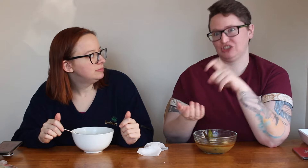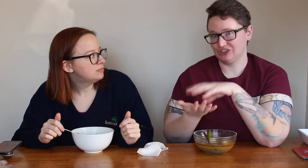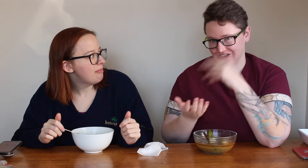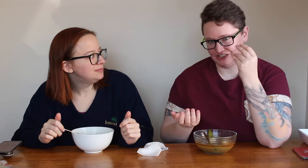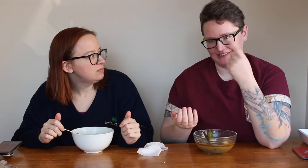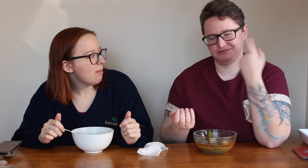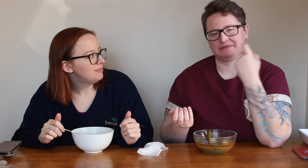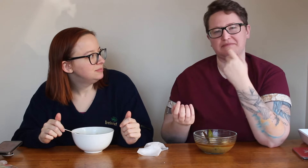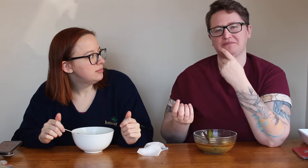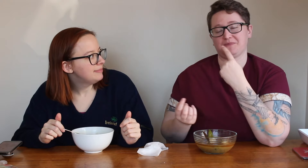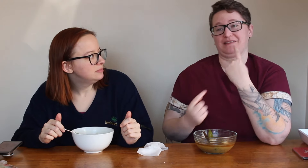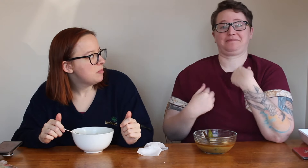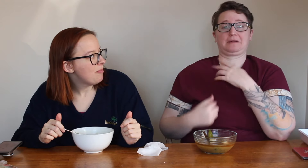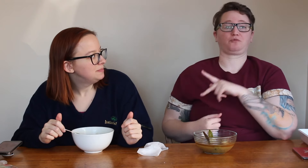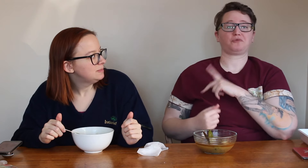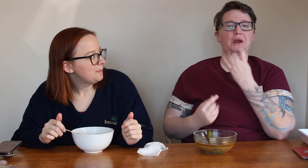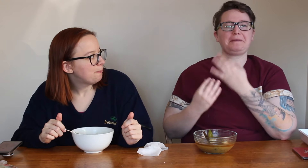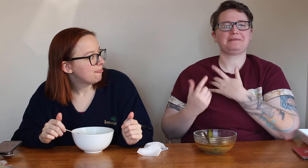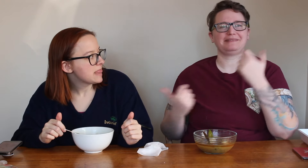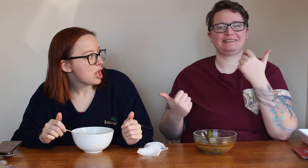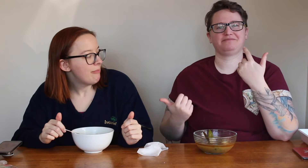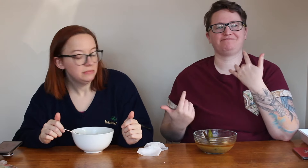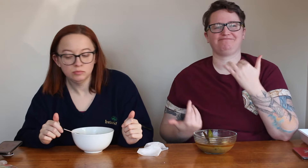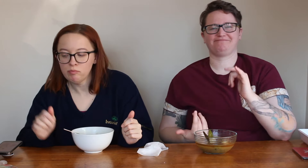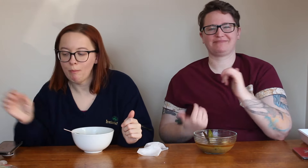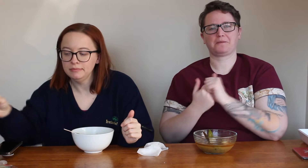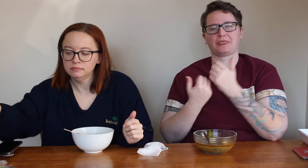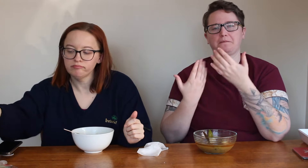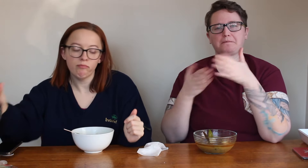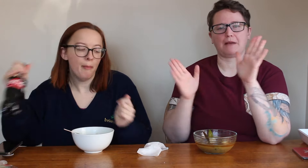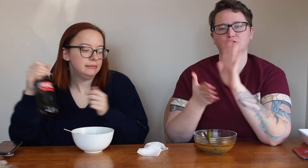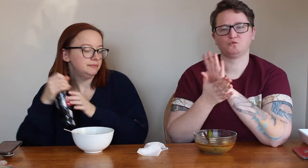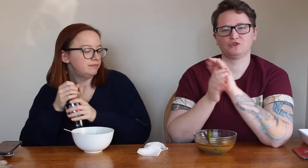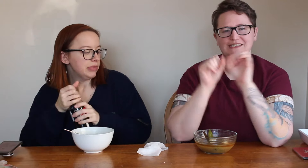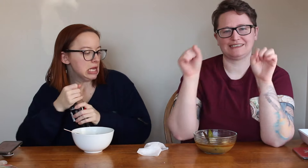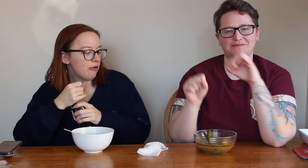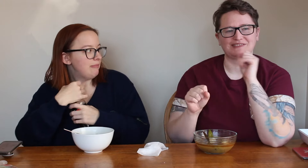I guess make sure the education fits what his strengths or what his weaknesses are